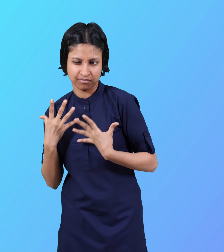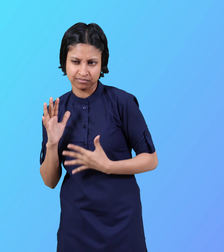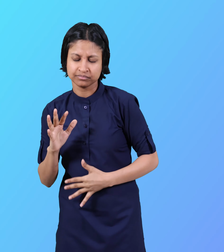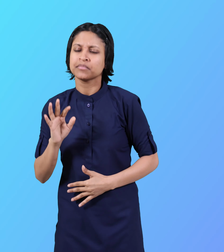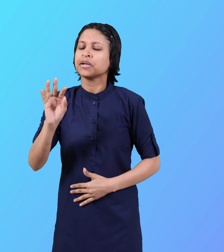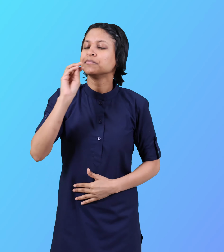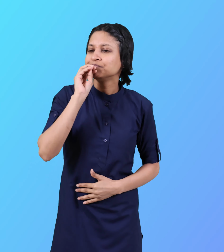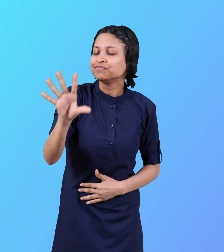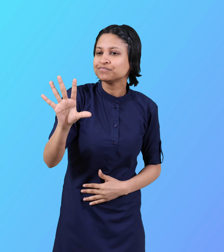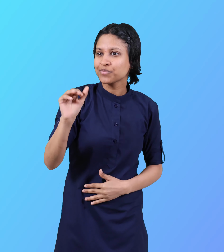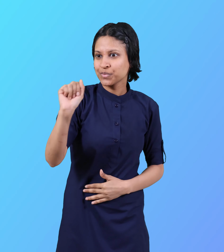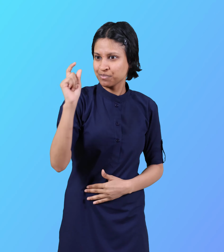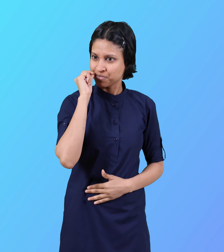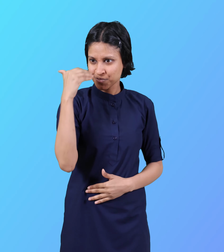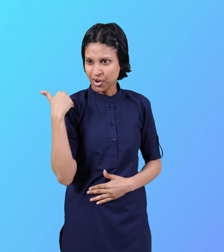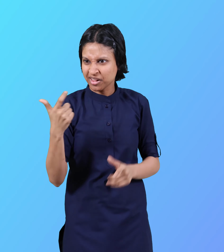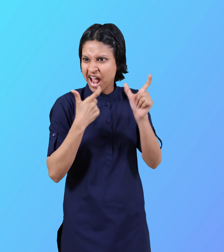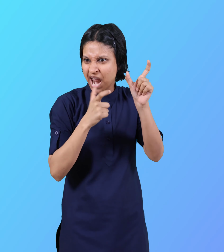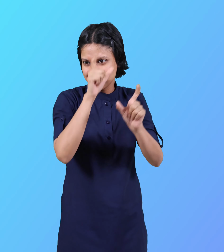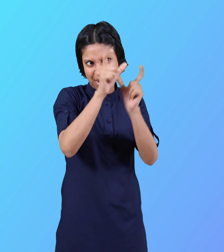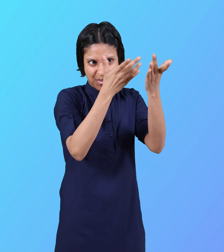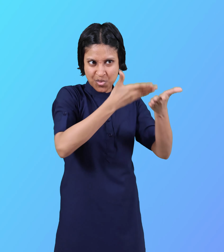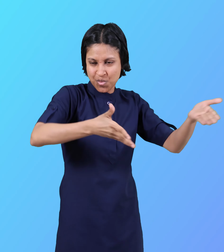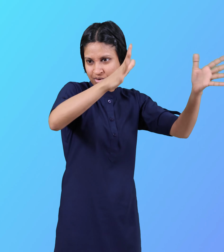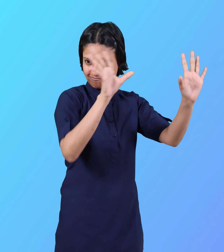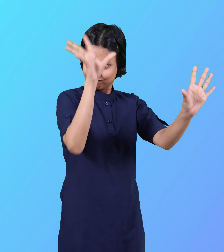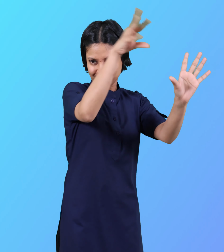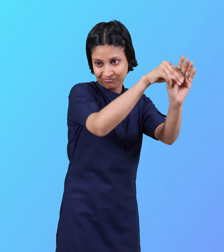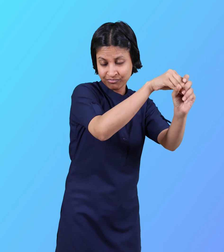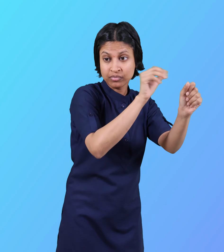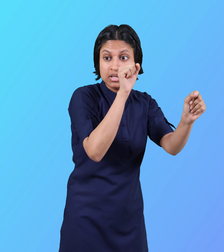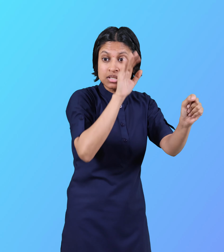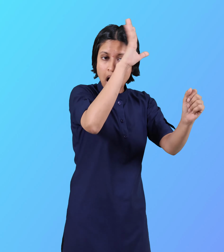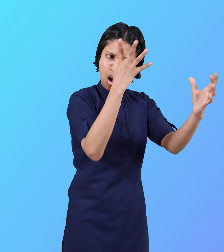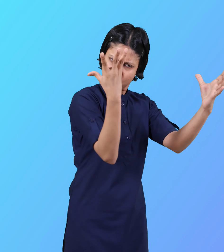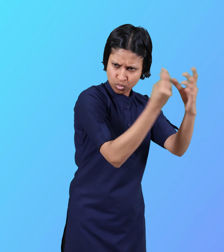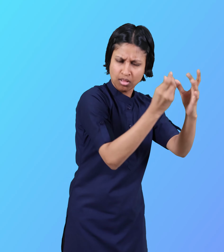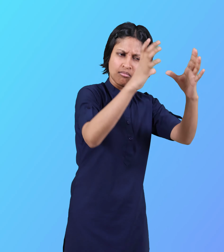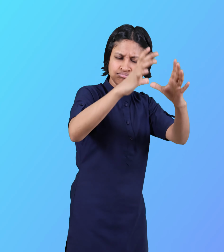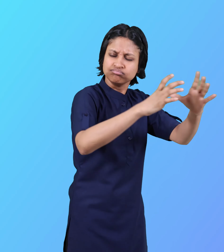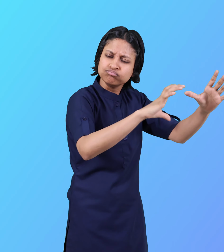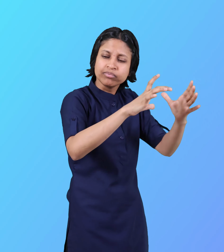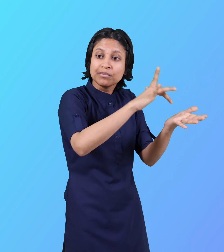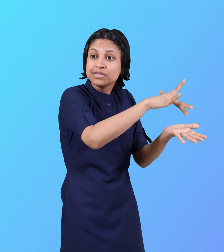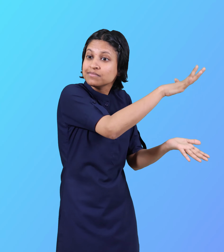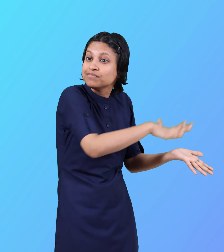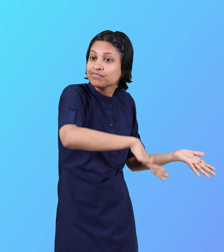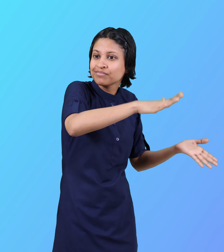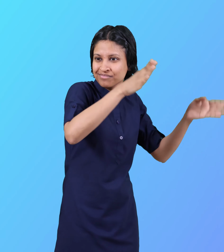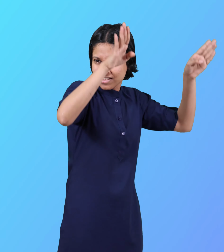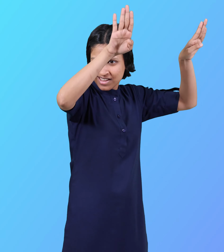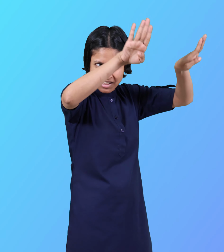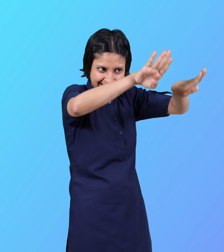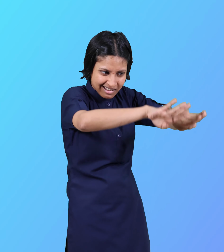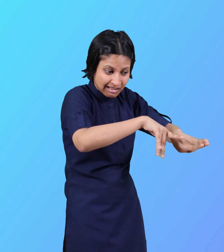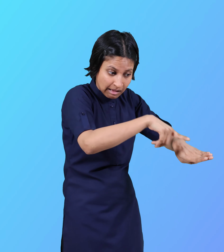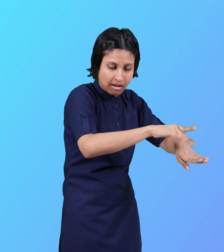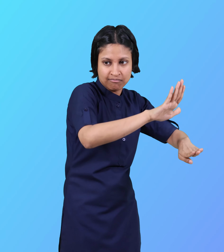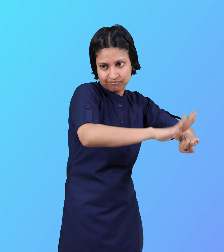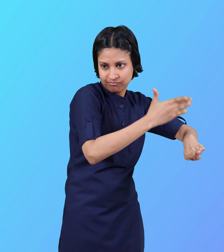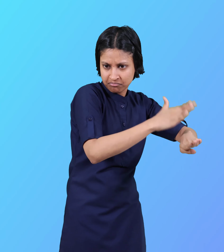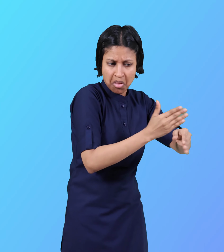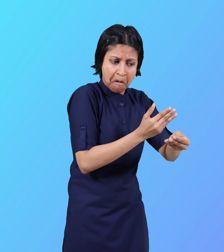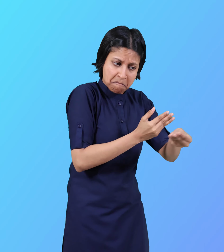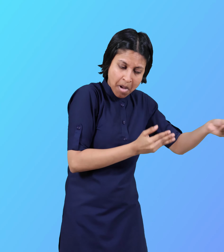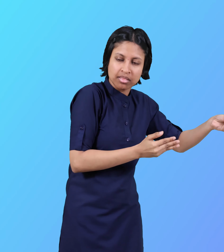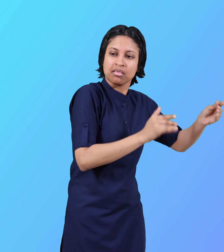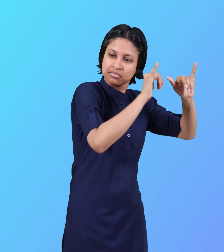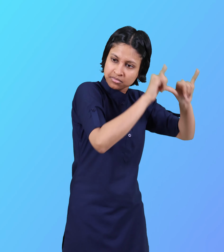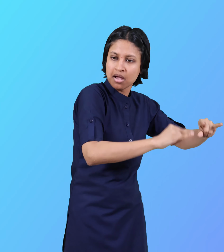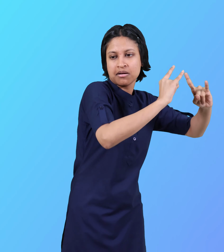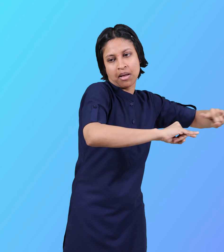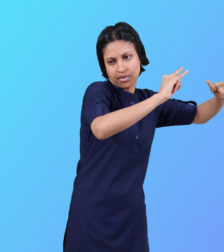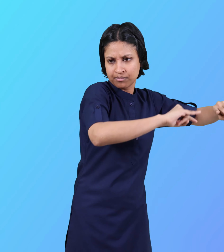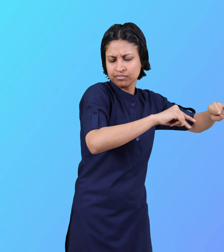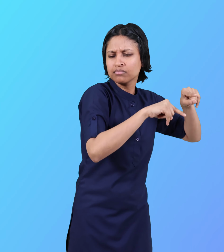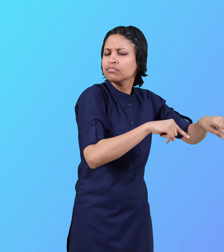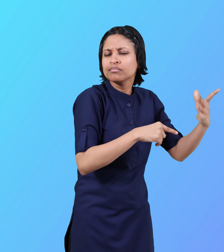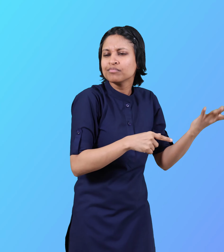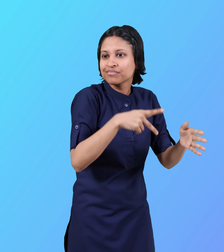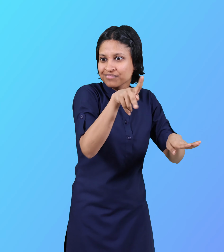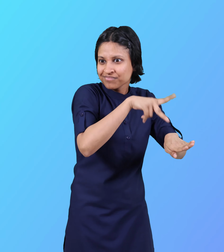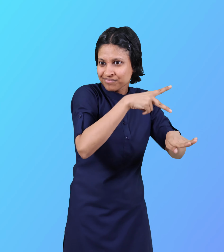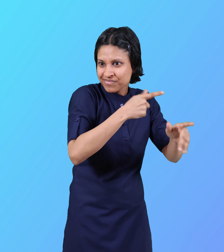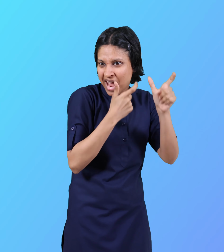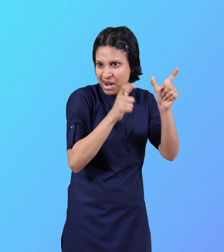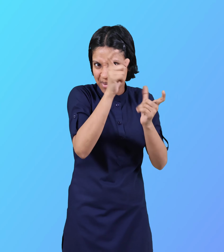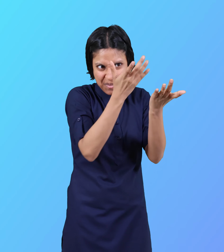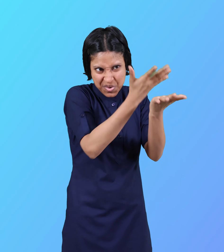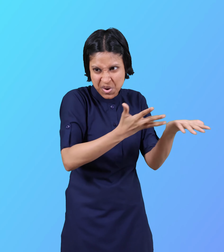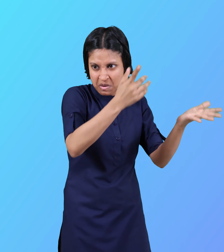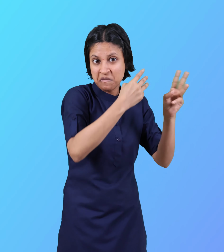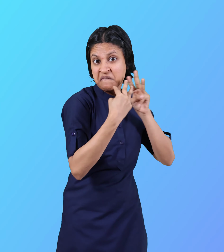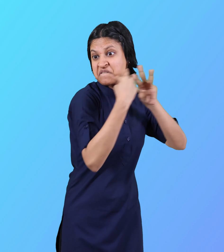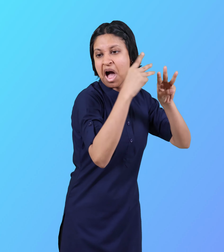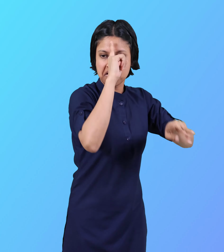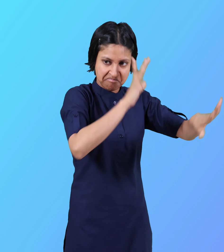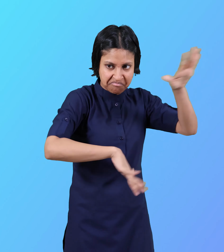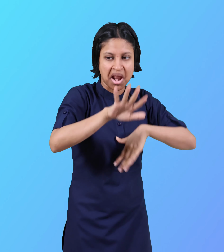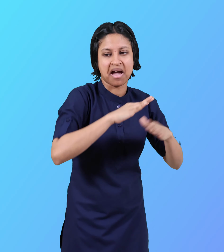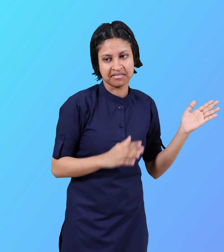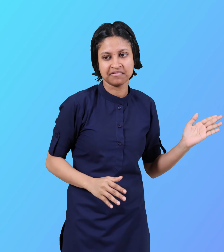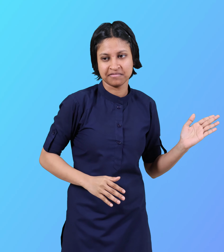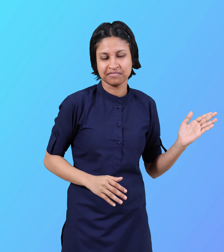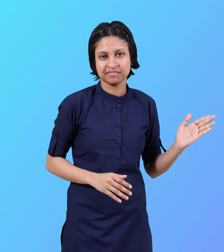Your brothers are with Saul and all the Israelite soldiers in the Valley of Elah. They are there to fight against the Philistines.”